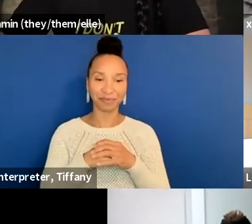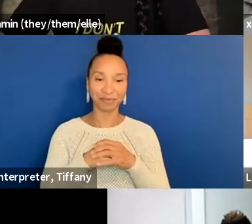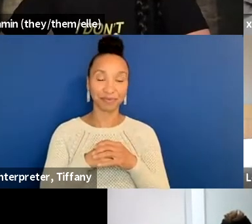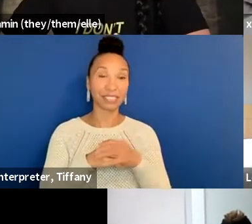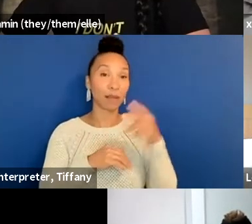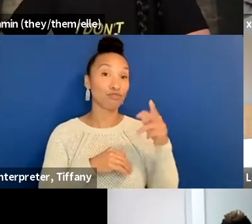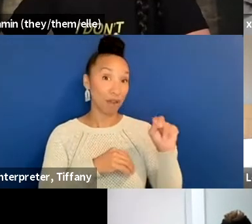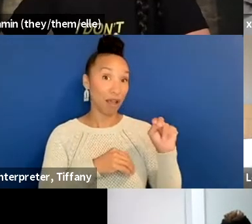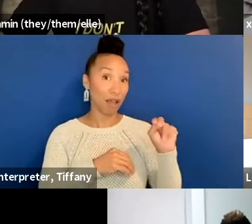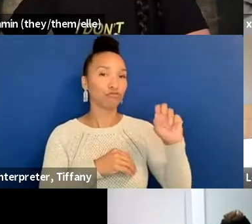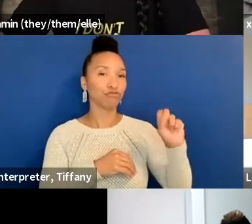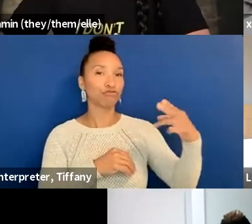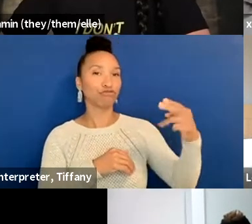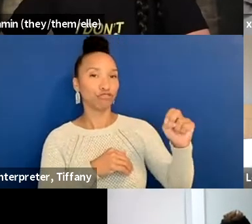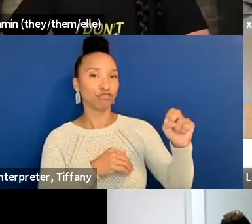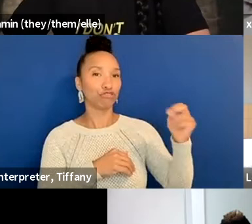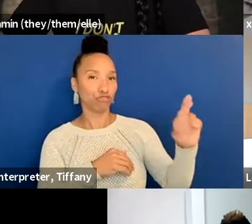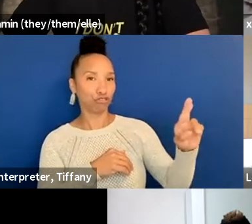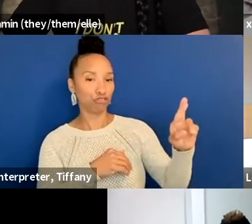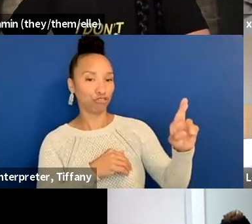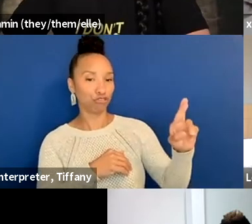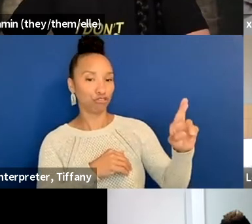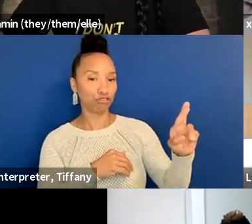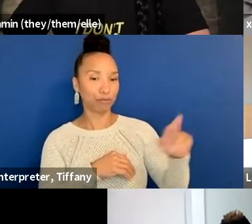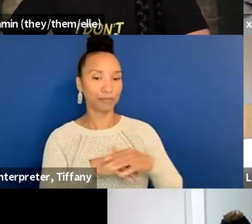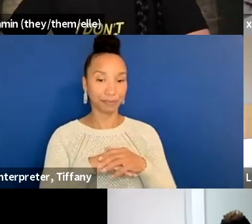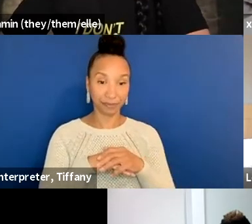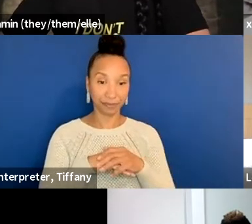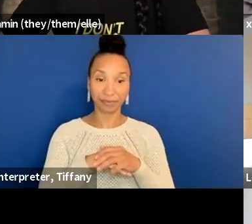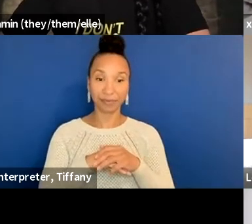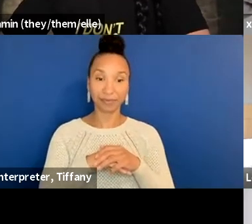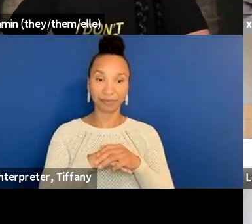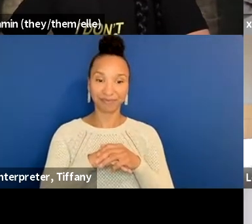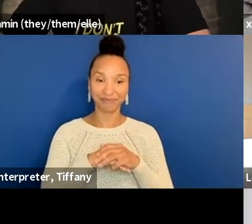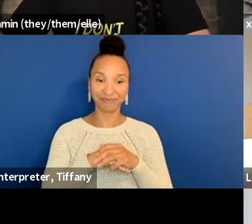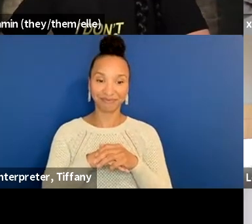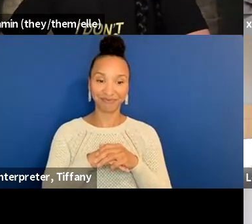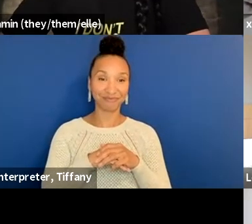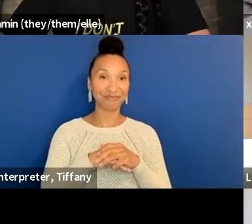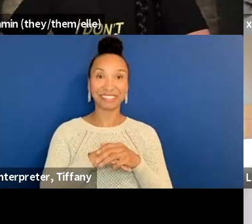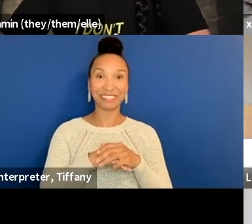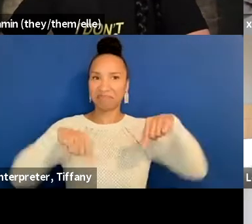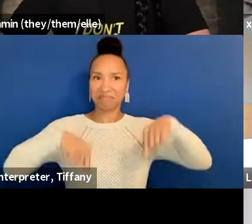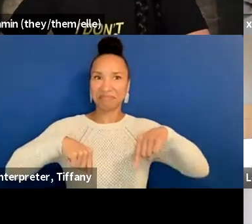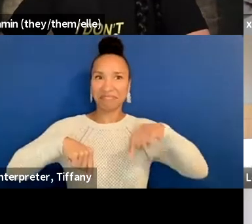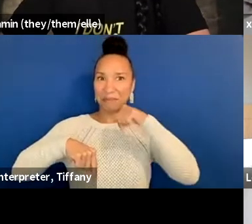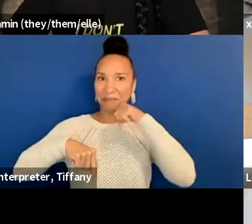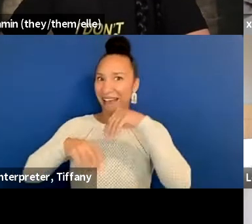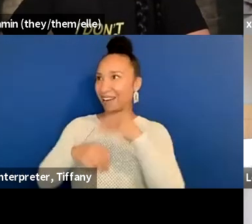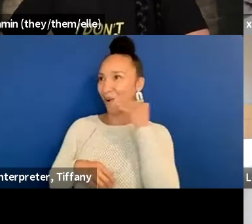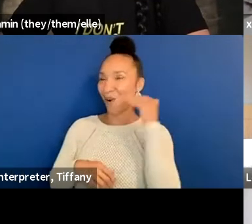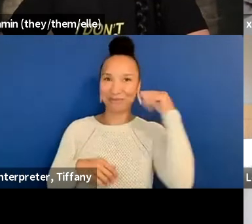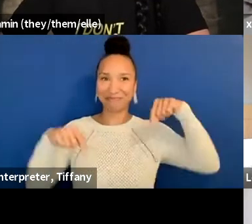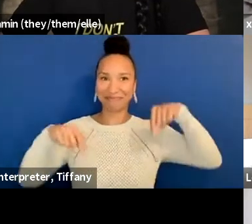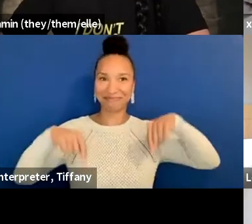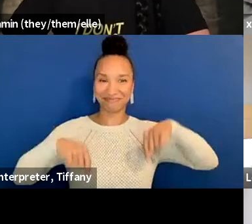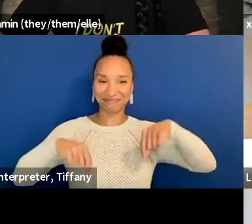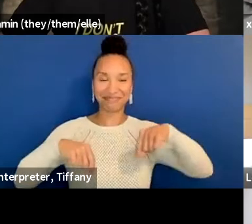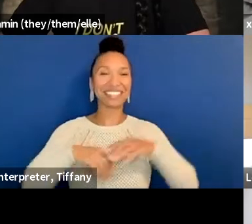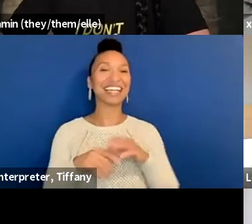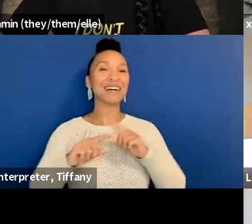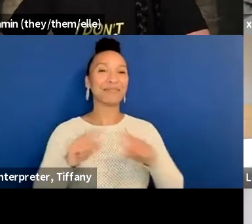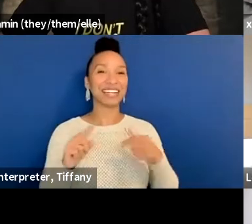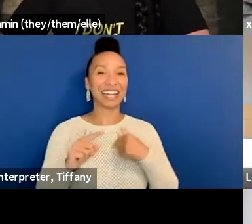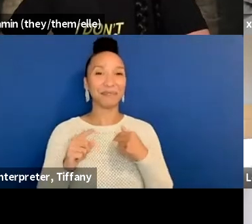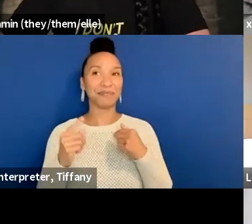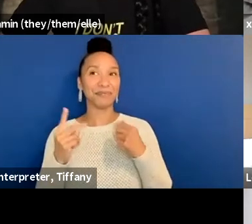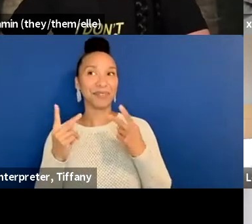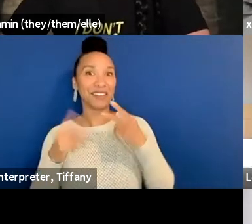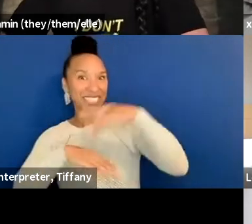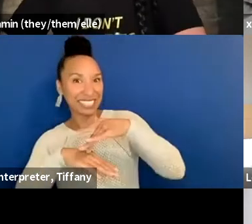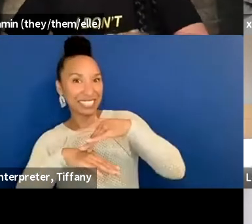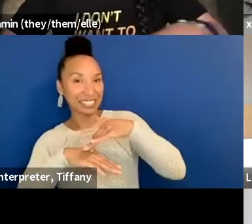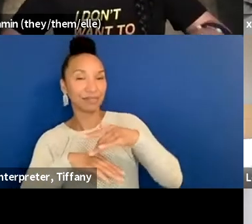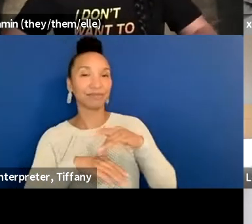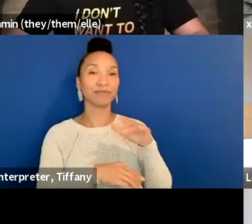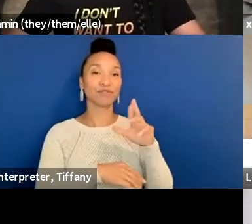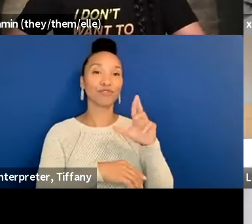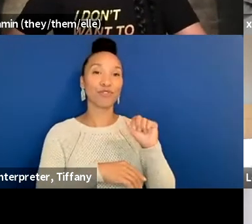Leah (she/her): arapahoe and you ut land in Denver Colorado and I am wearing braids and that i'm really excited about with flowers that I picked up outside.